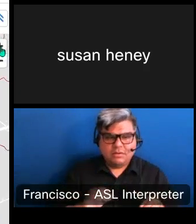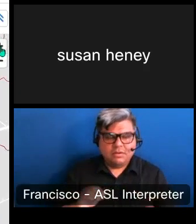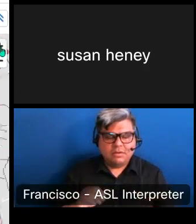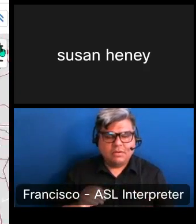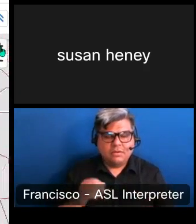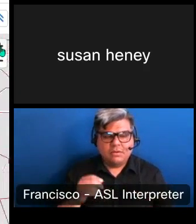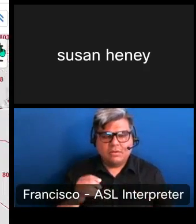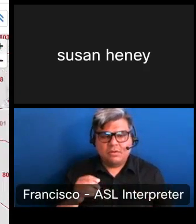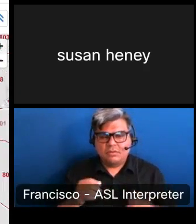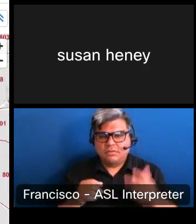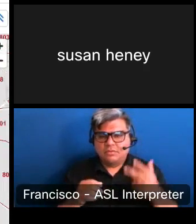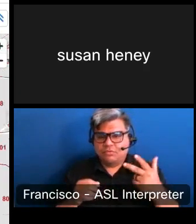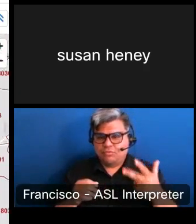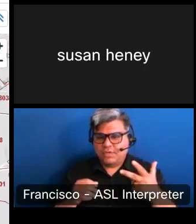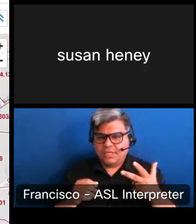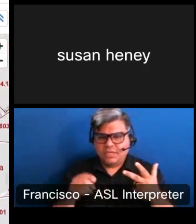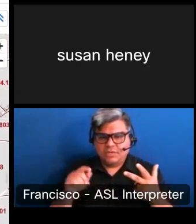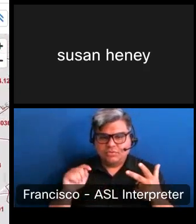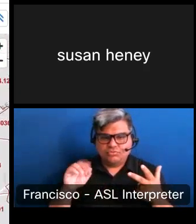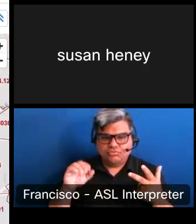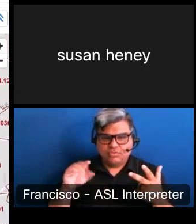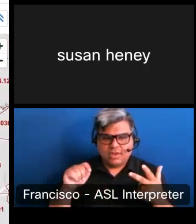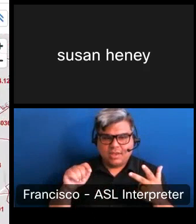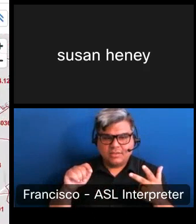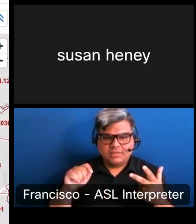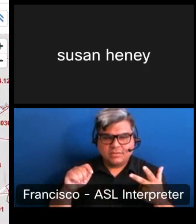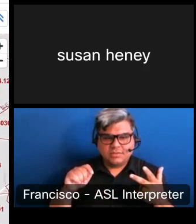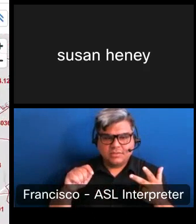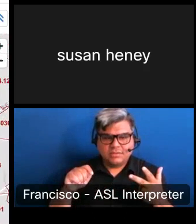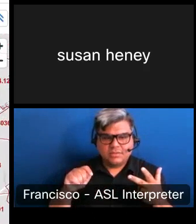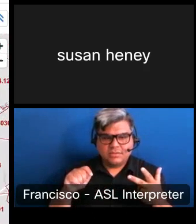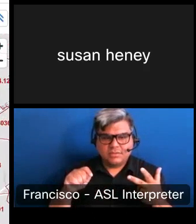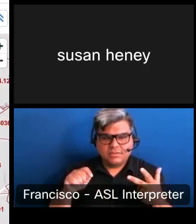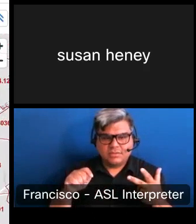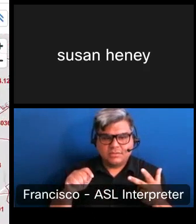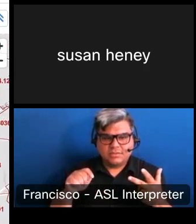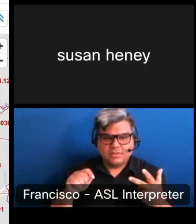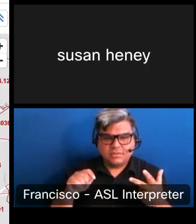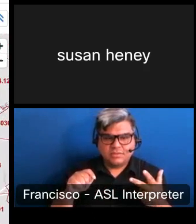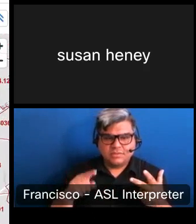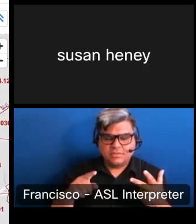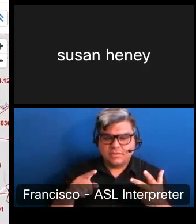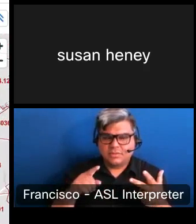zoom in just a tad. So those three tracts, the top three tracts with Black women that have doctorate